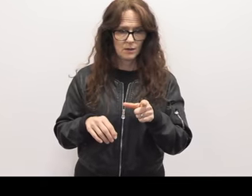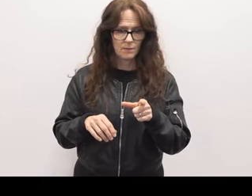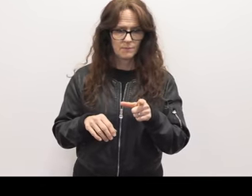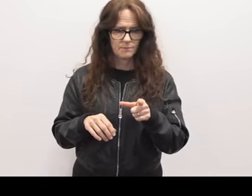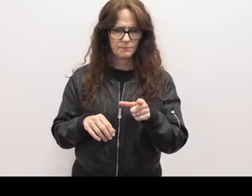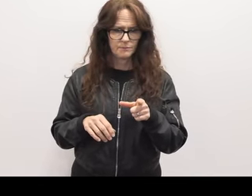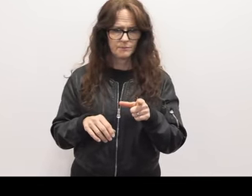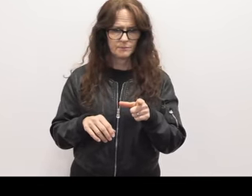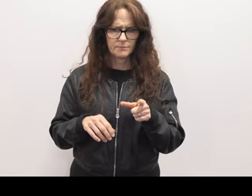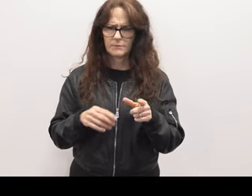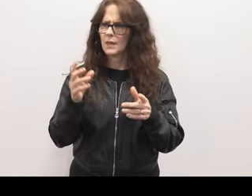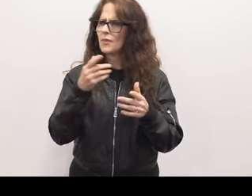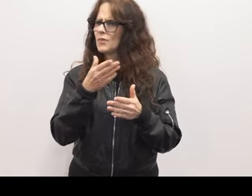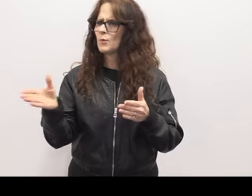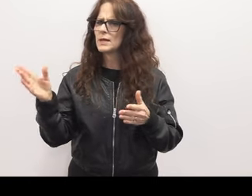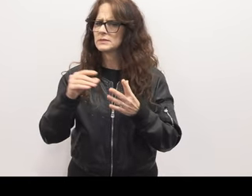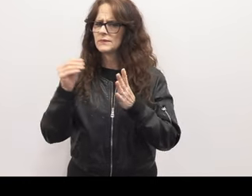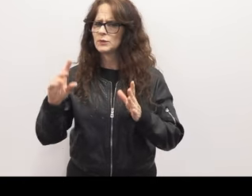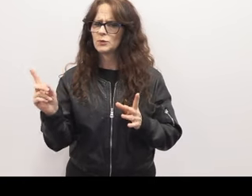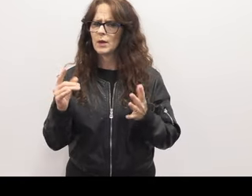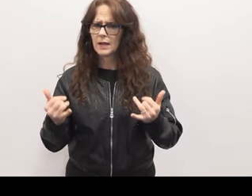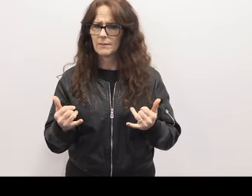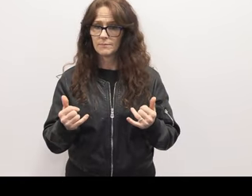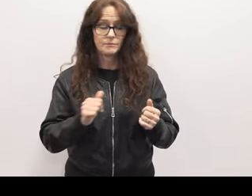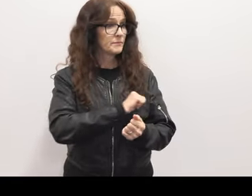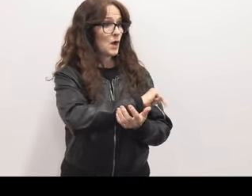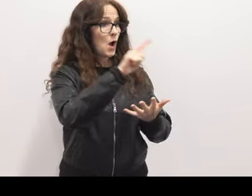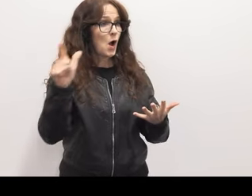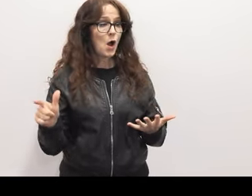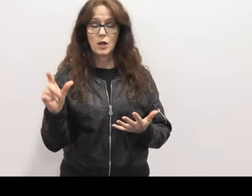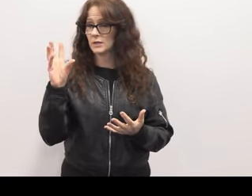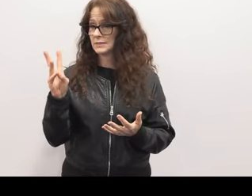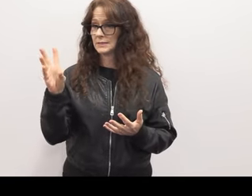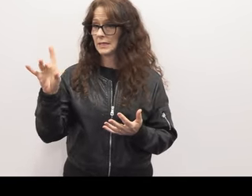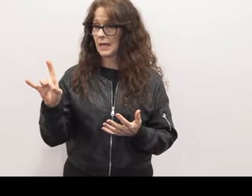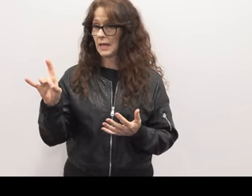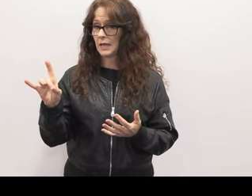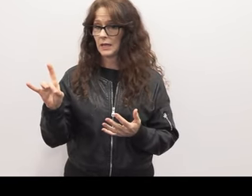right now? [Juan Benitez] Well all are at 68 and Black students are at 64.